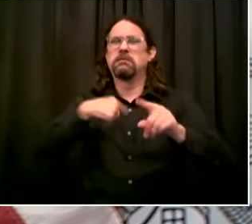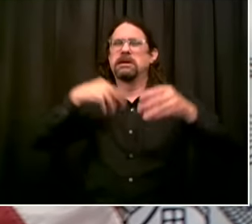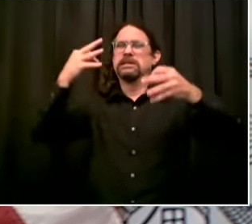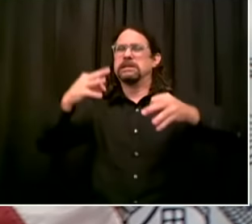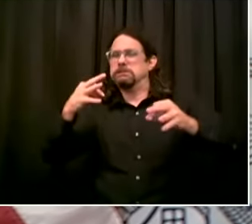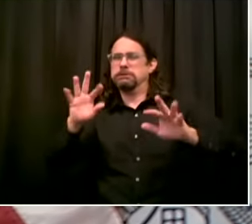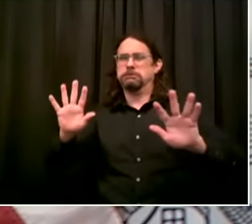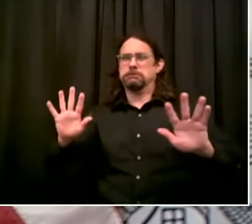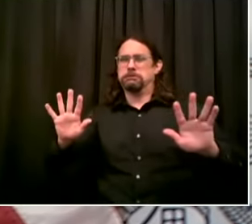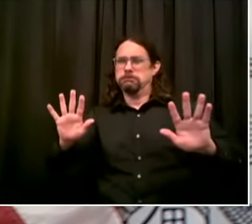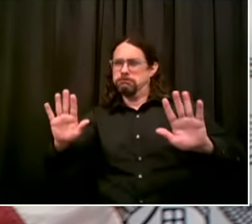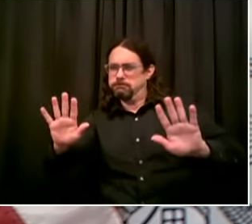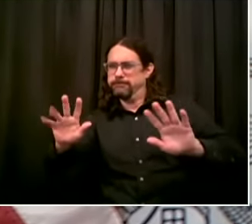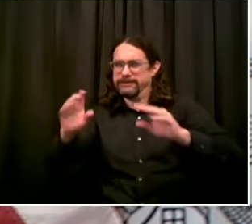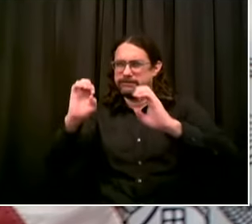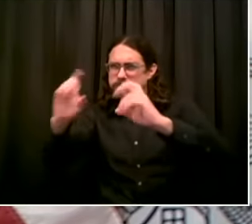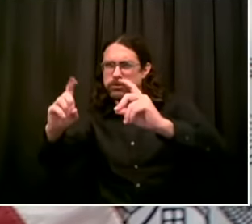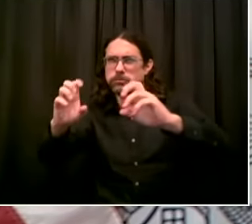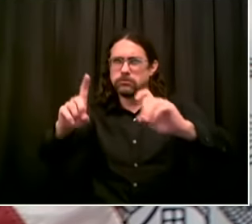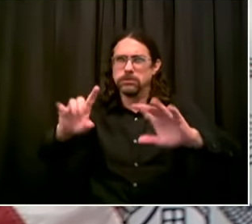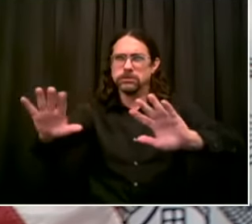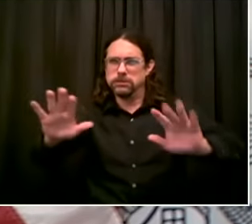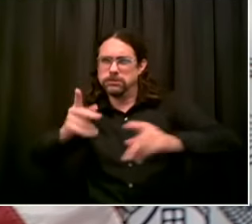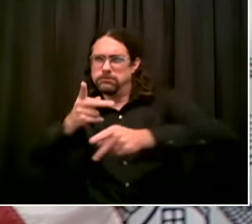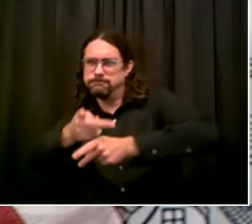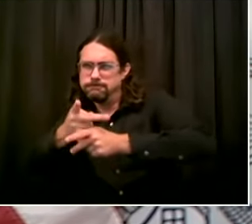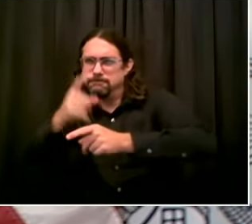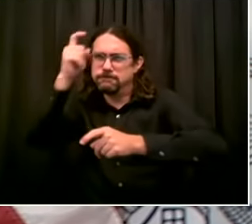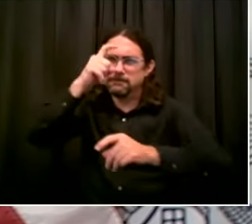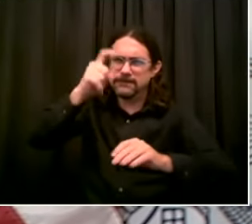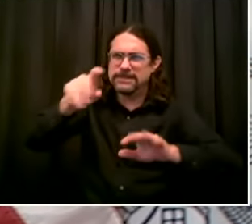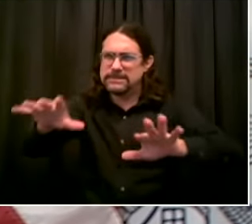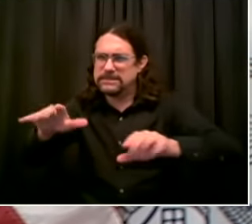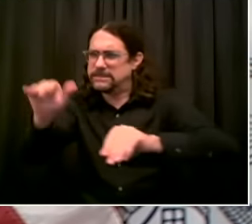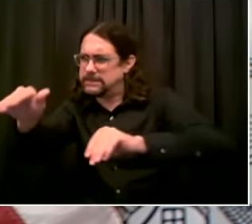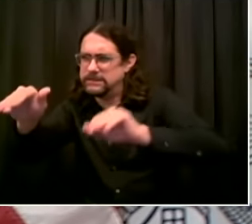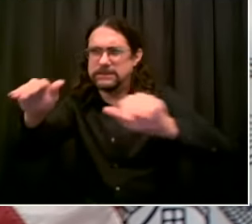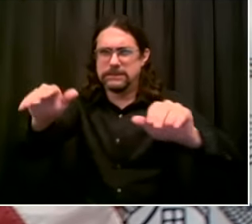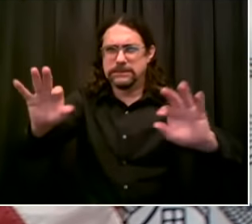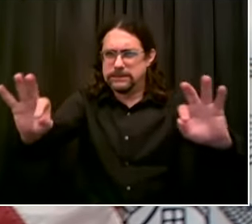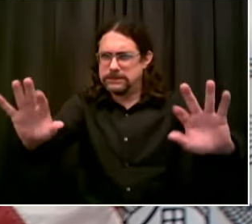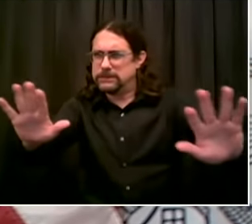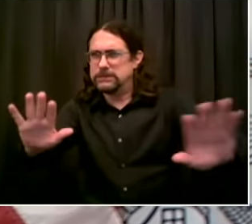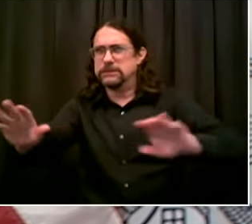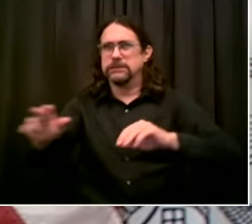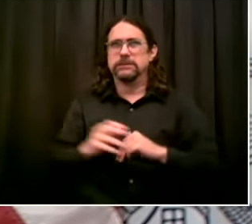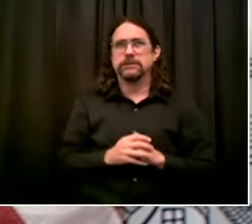ACTIONS COULD START AS EARLY AS THIS MORNING. WE ARE GOING AHEAD WITH THE ENFORCEMENT ON